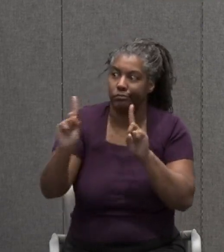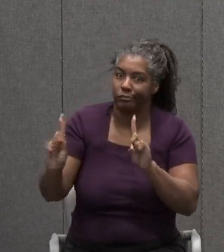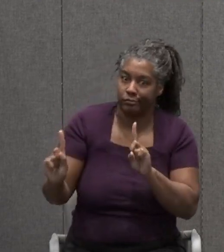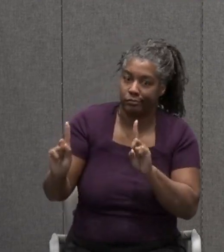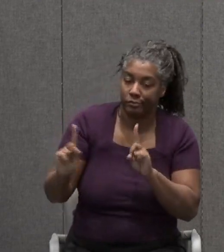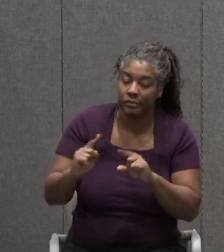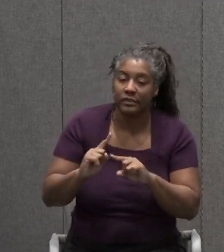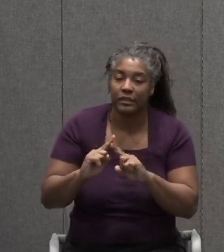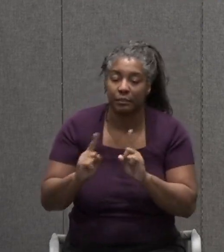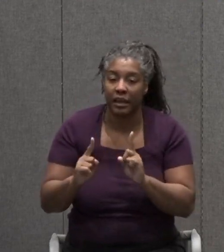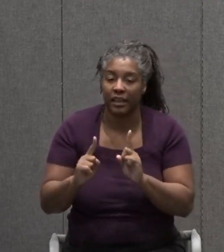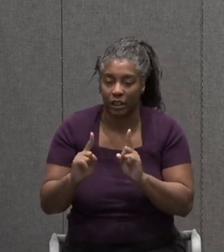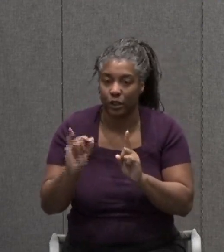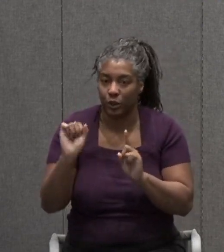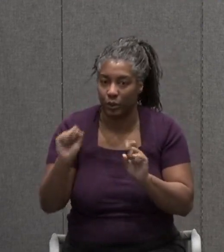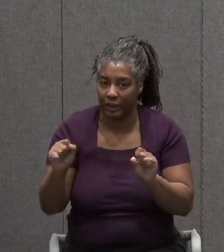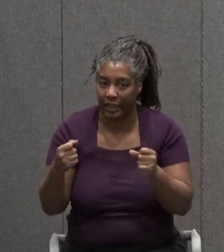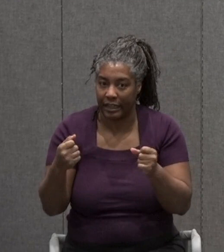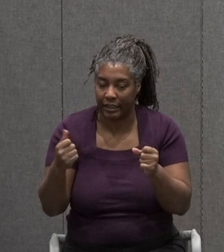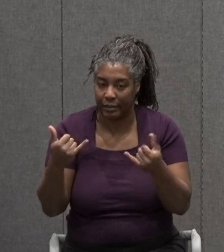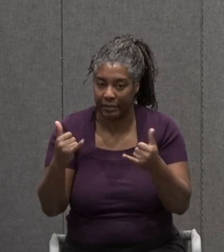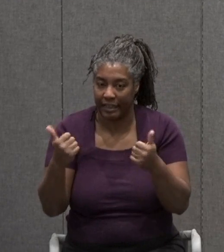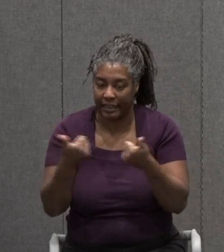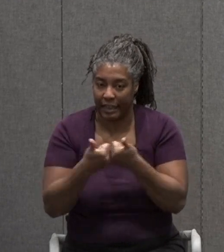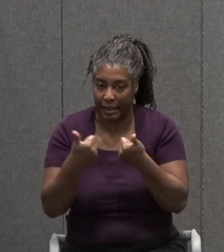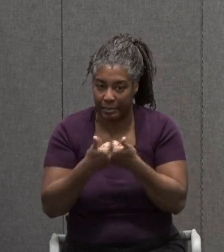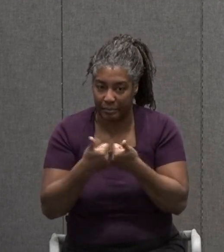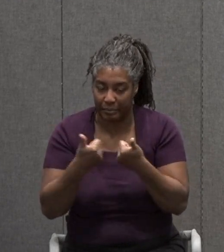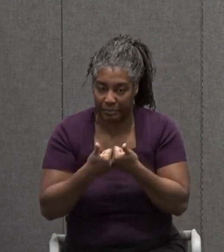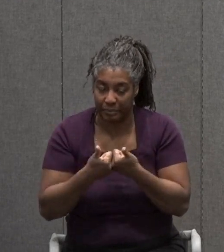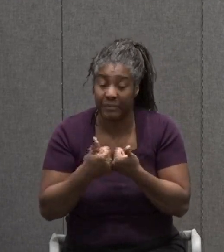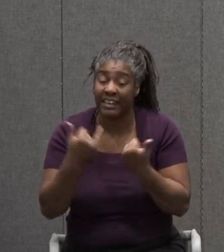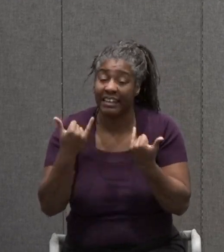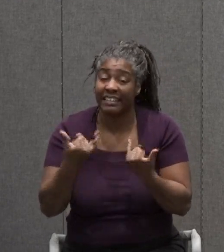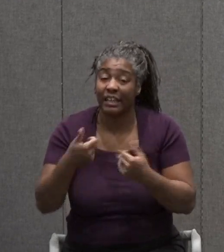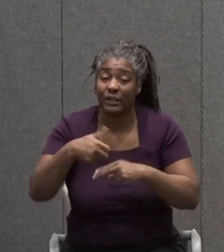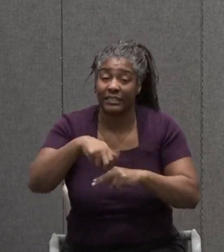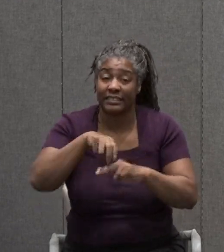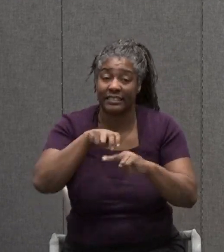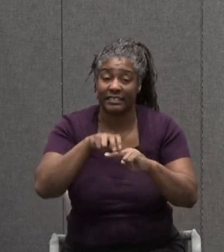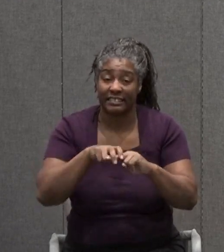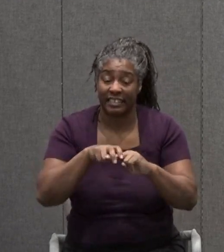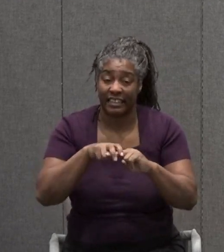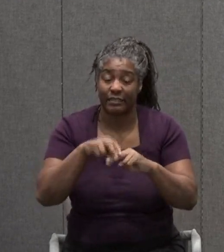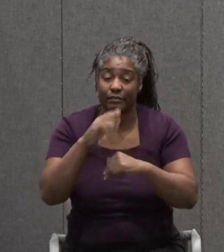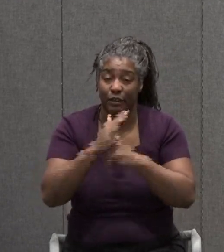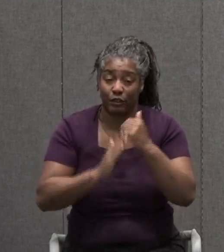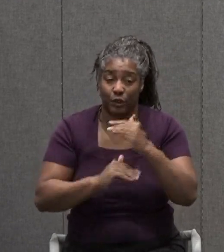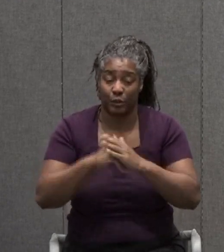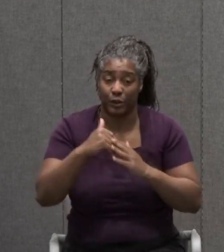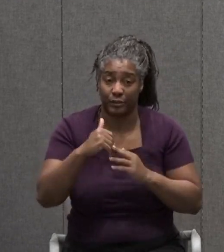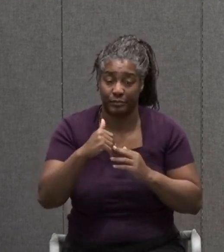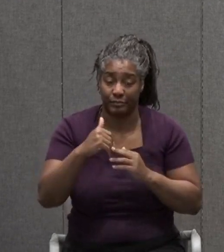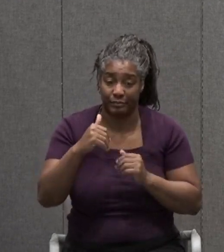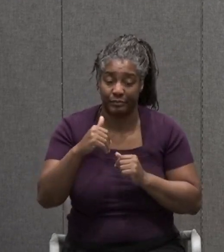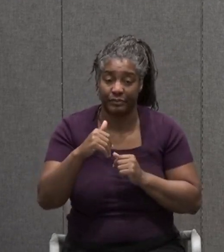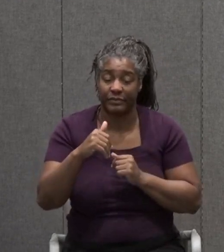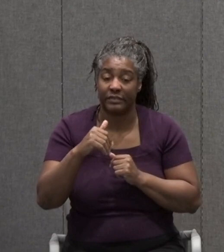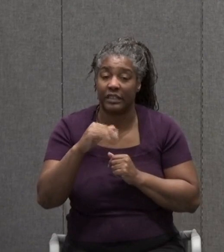So sit comfortably. And if you want you can keep your feet out in front of you, that's how this game works.